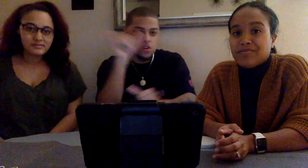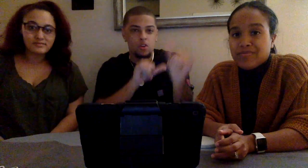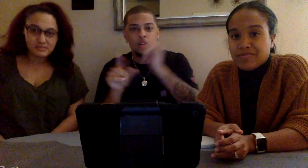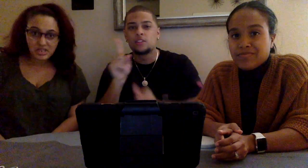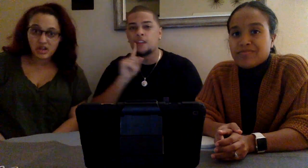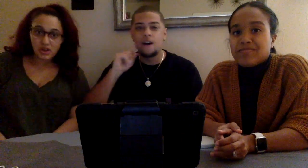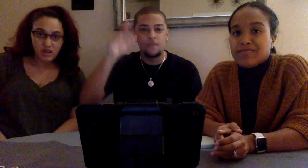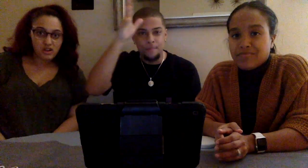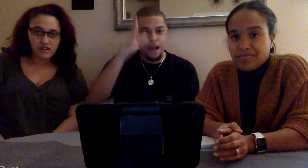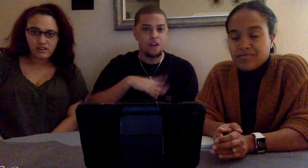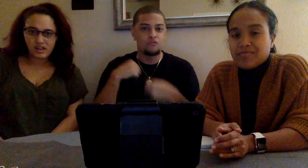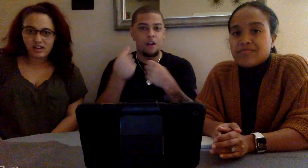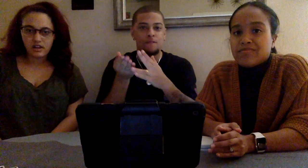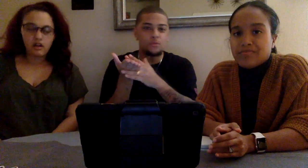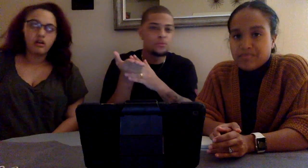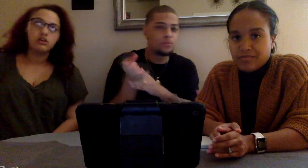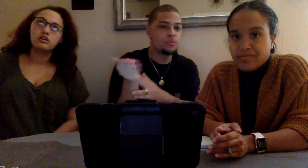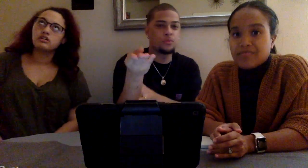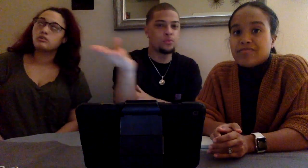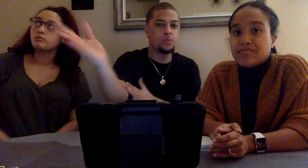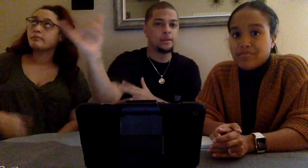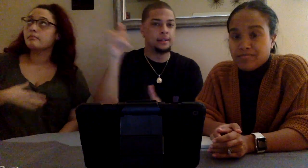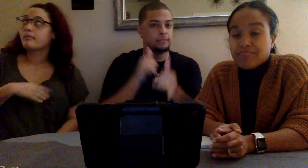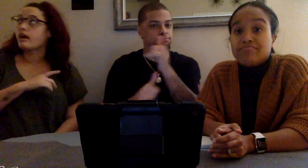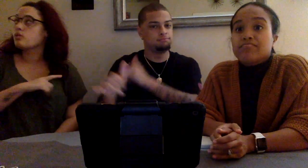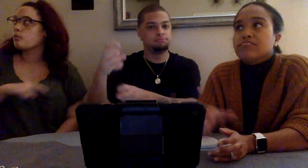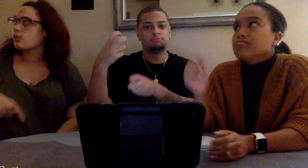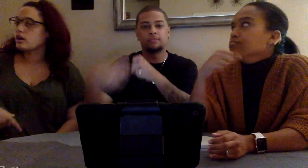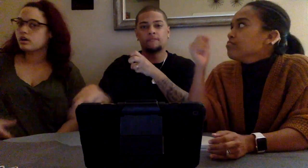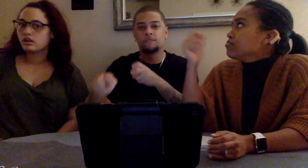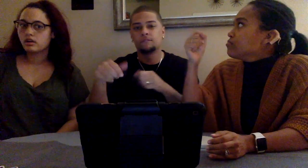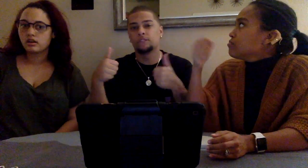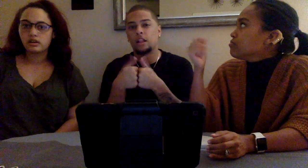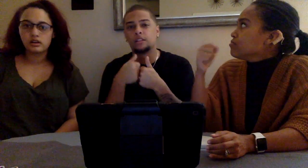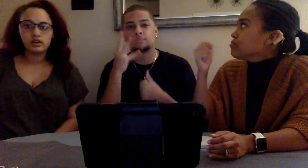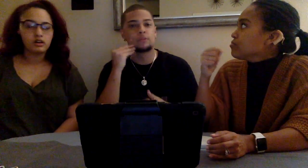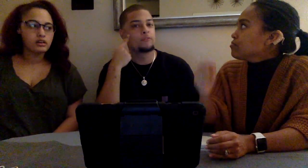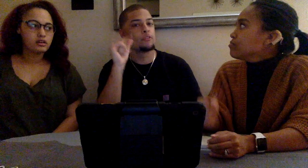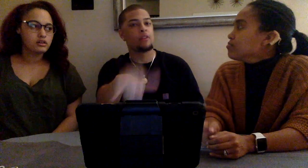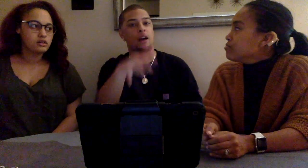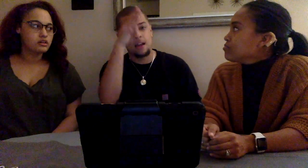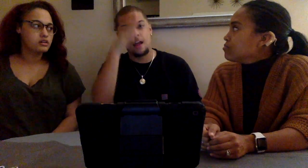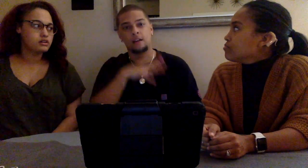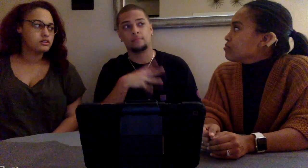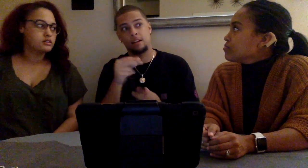Deaf Man v. Drive Thru, that was a tough and challenging experience for that guy! Daisy: Oh my lord! Vicky: YESSS